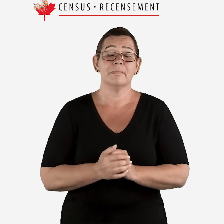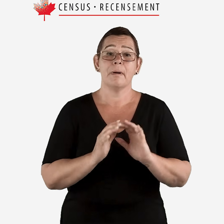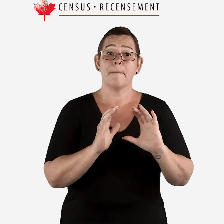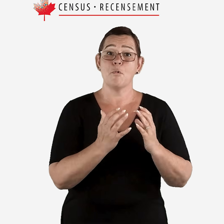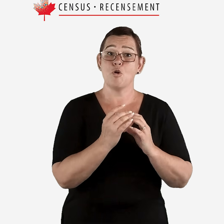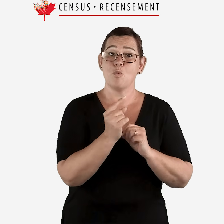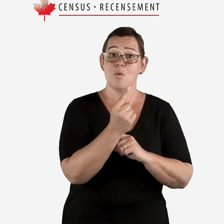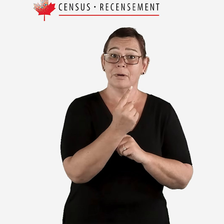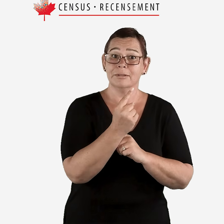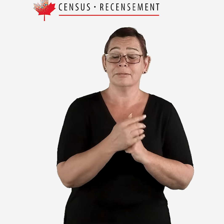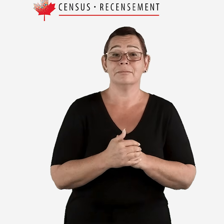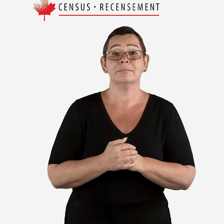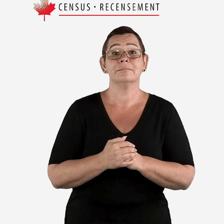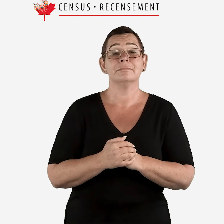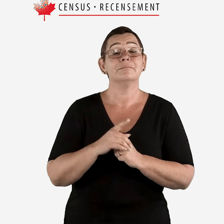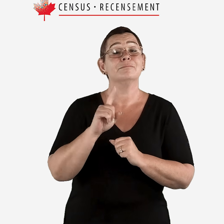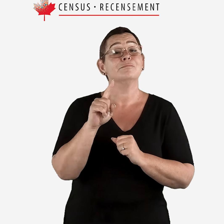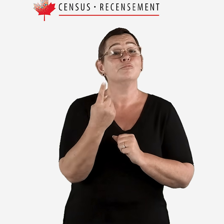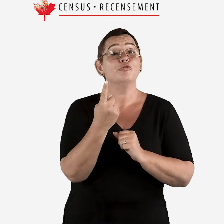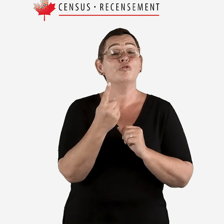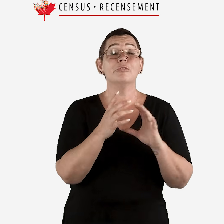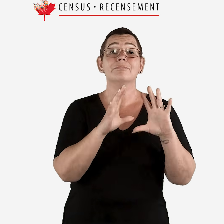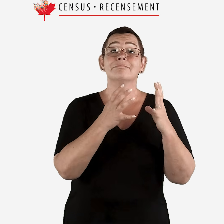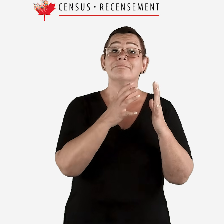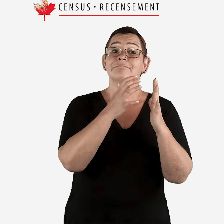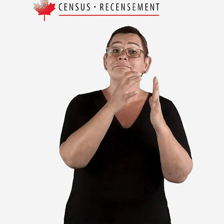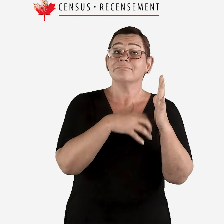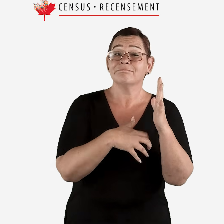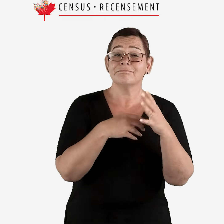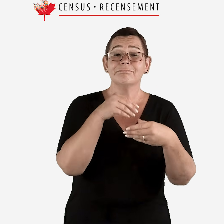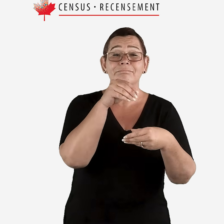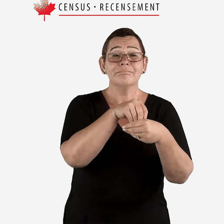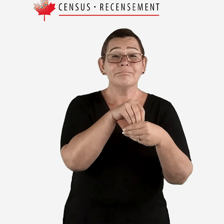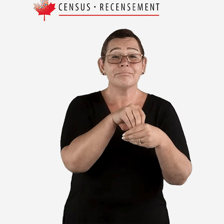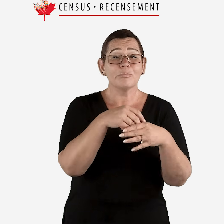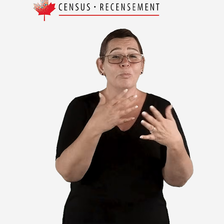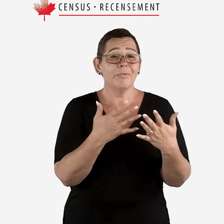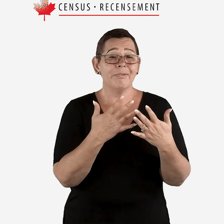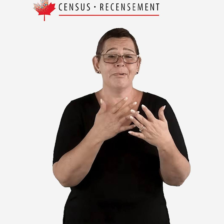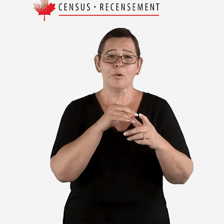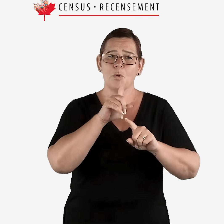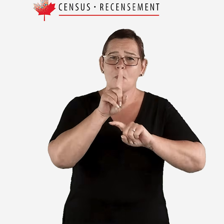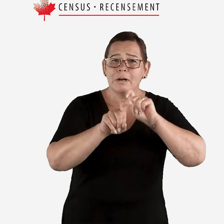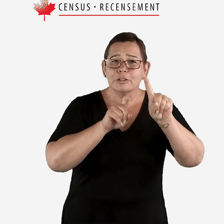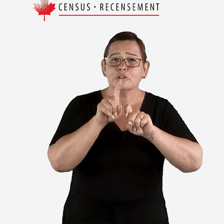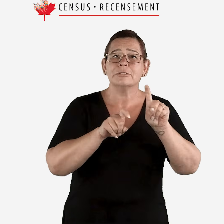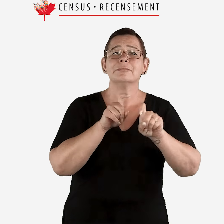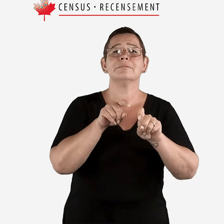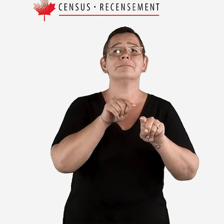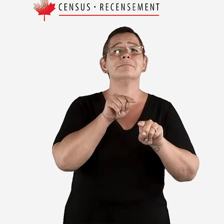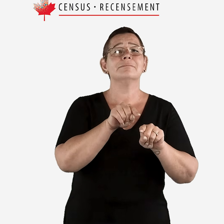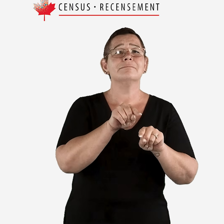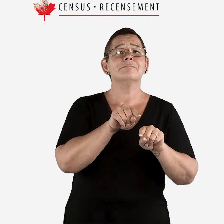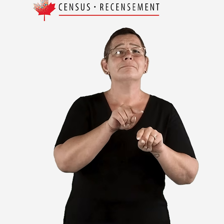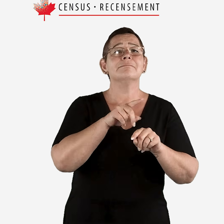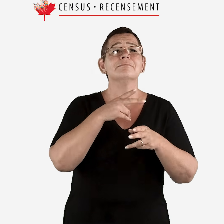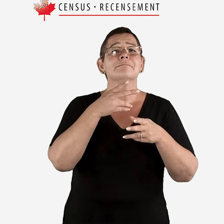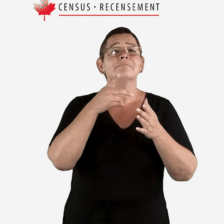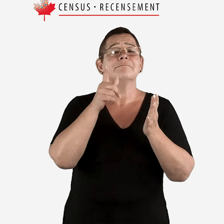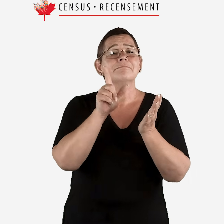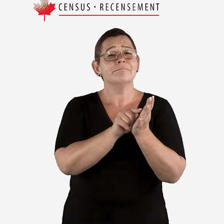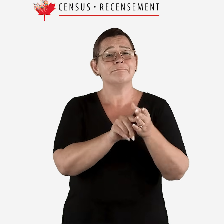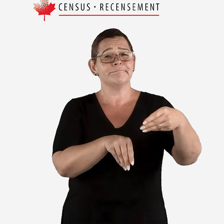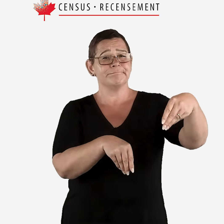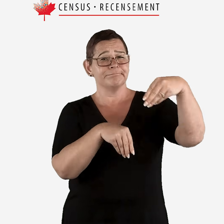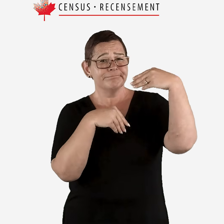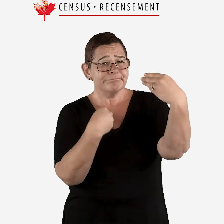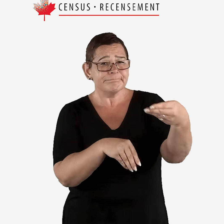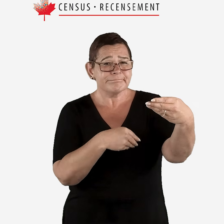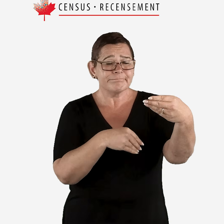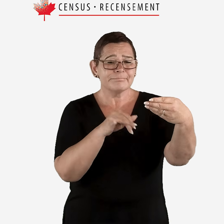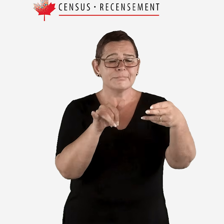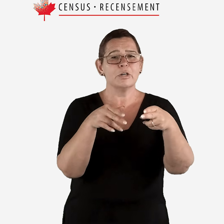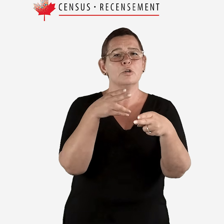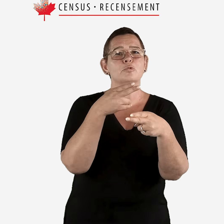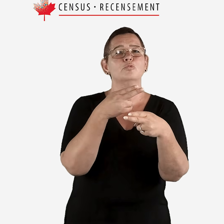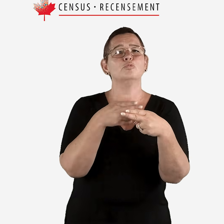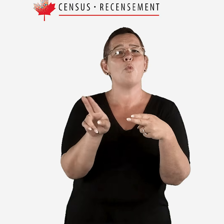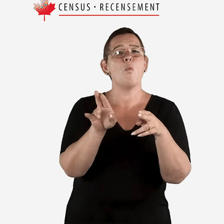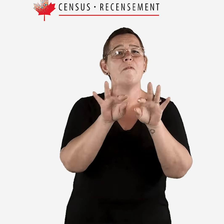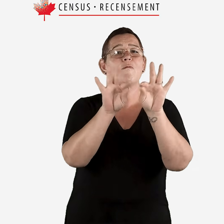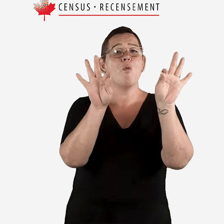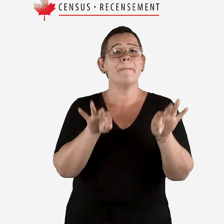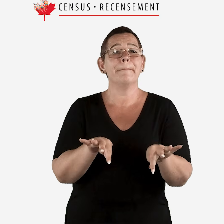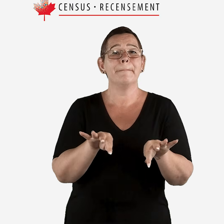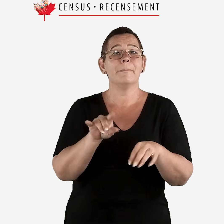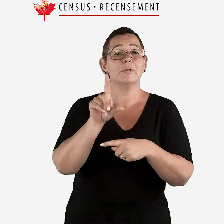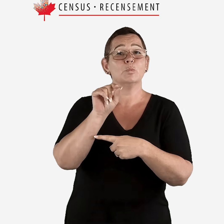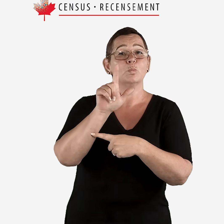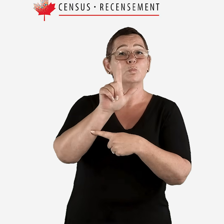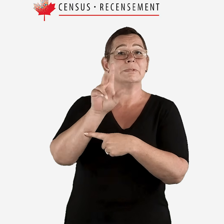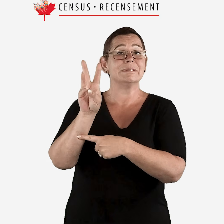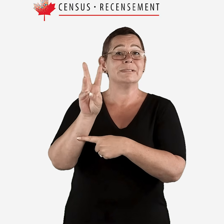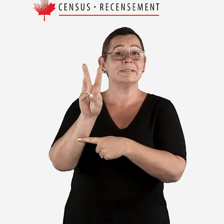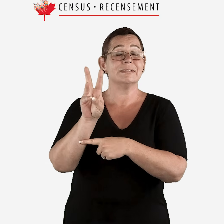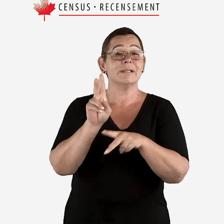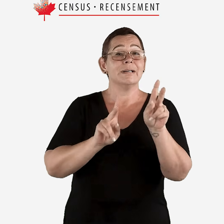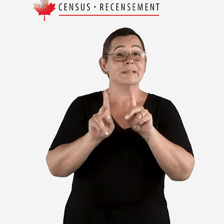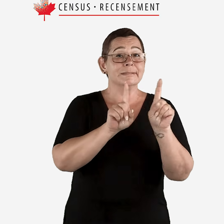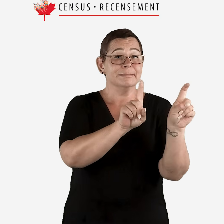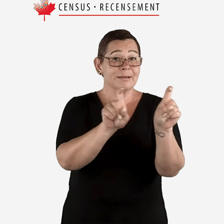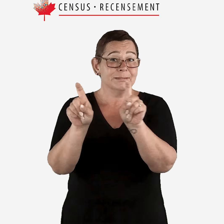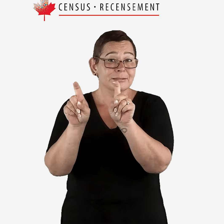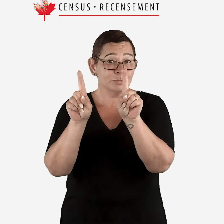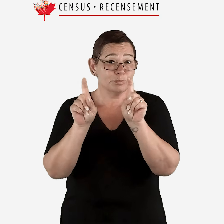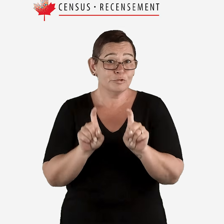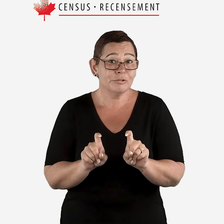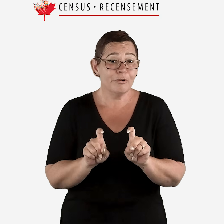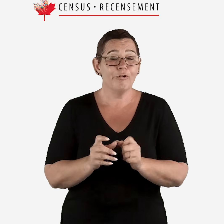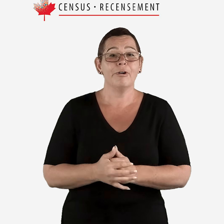Part 1: The first part contains the questions asked on the printed version of the short-form 2026 Census questionnaire.